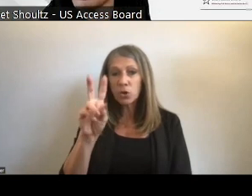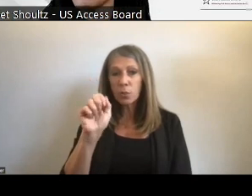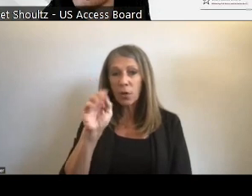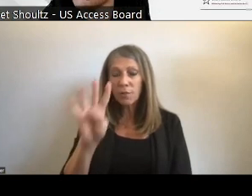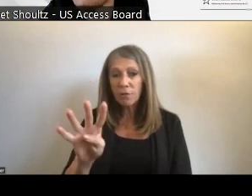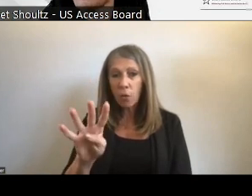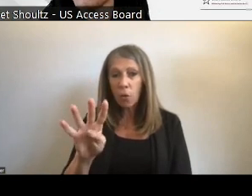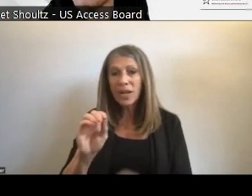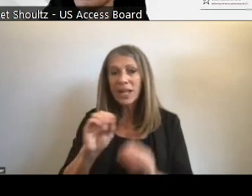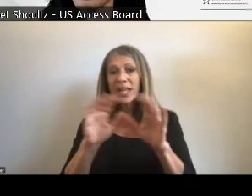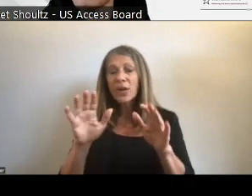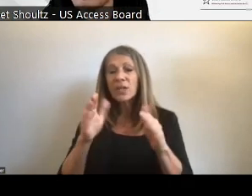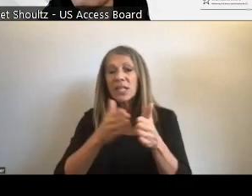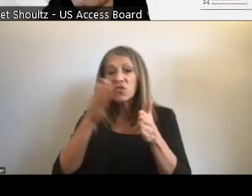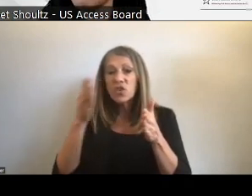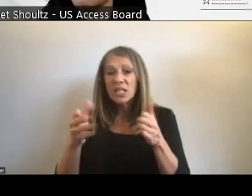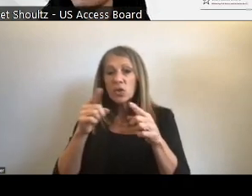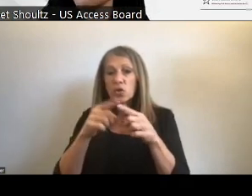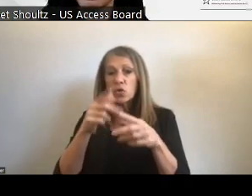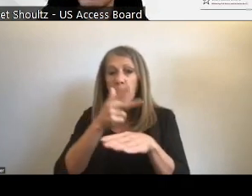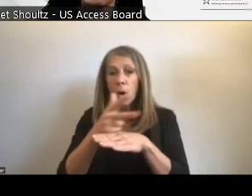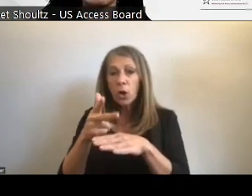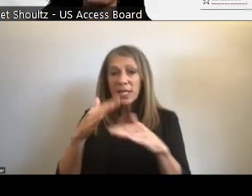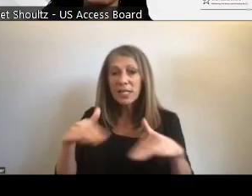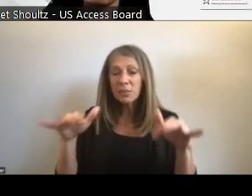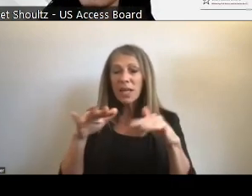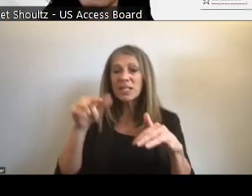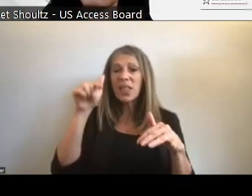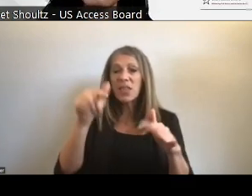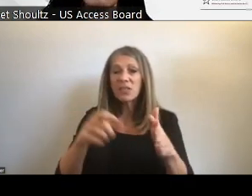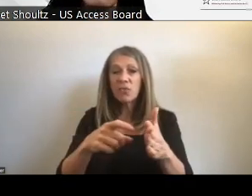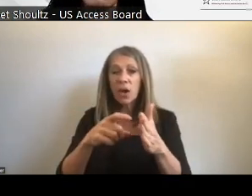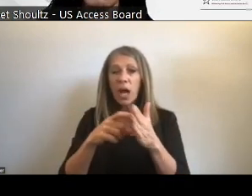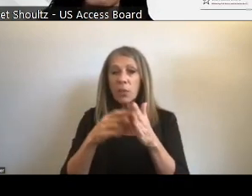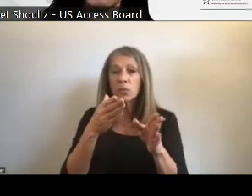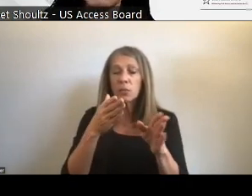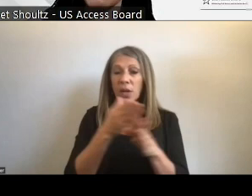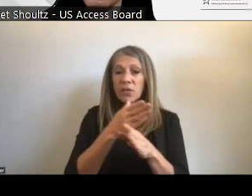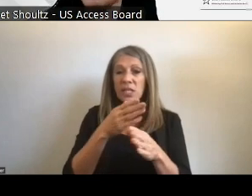Adjacent to Parking Spaces. This requirement was previously discussed in an advisory.